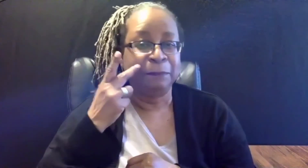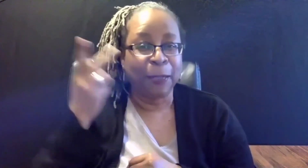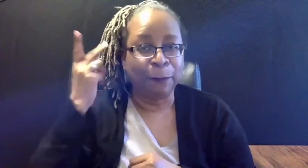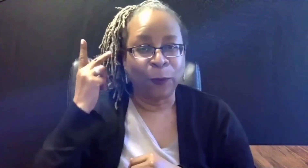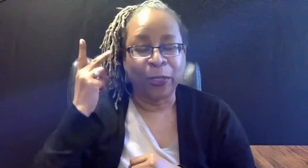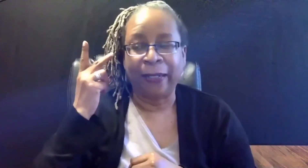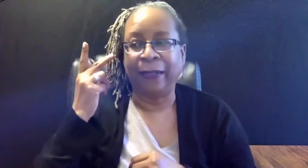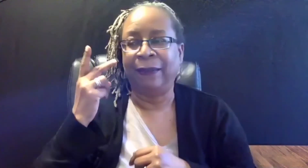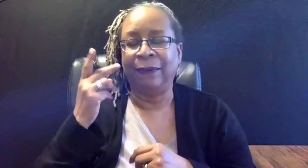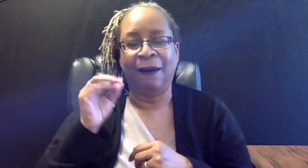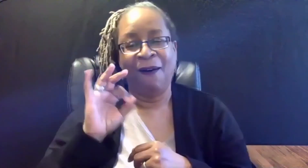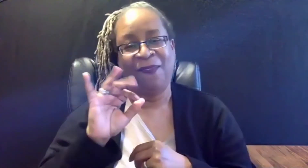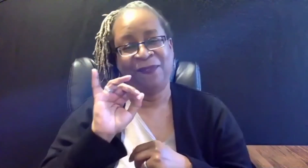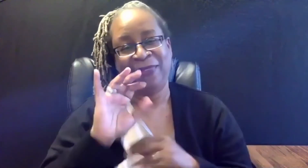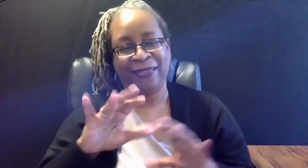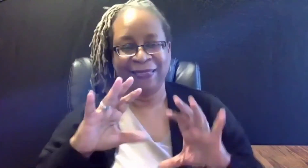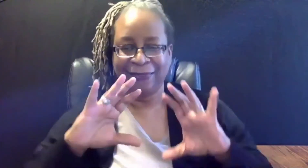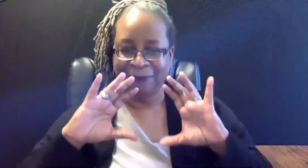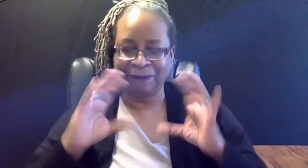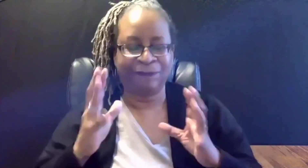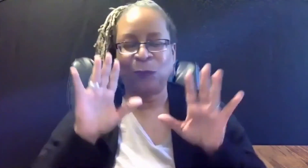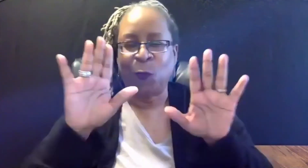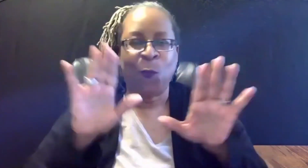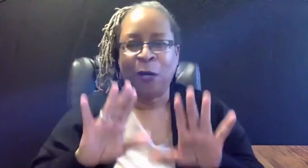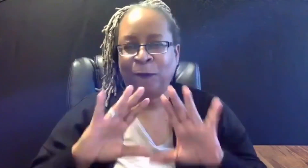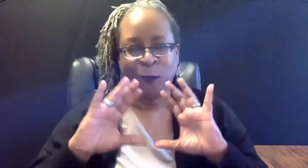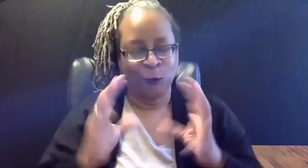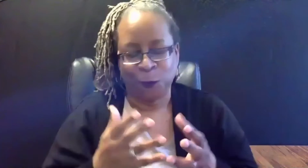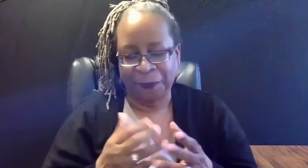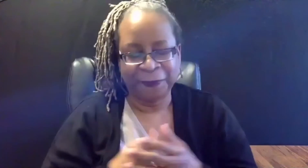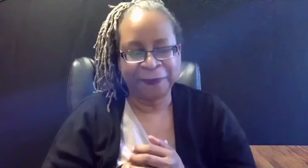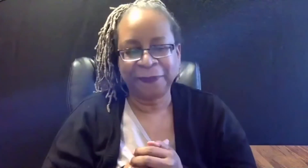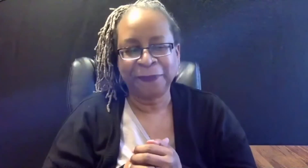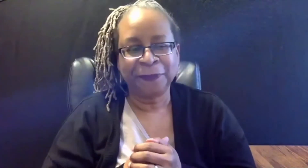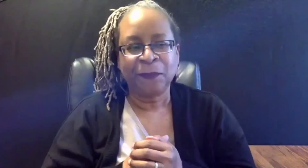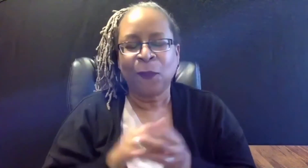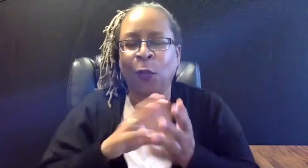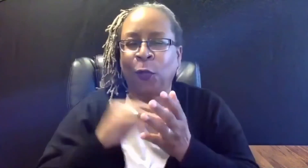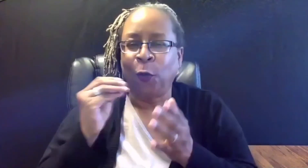I was heavily involved. And my best memory was that